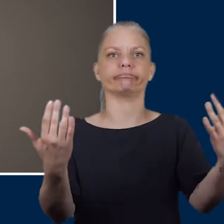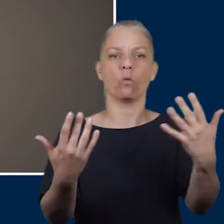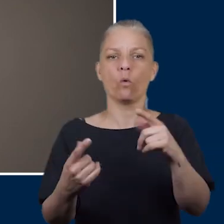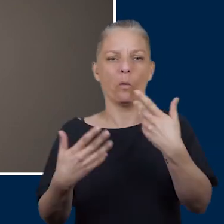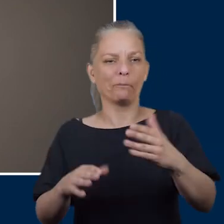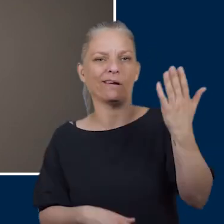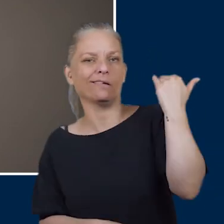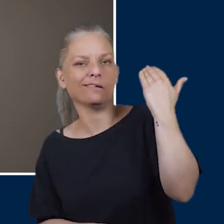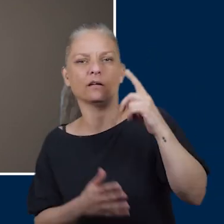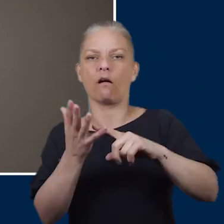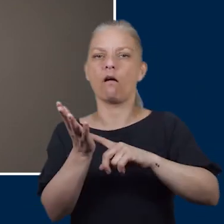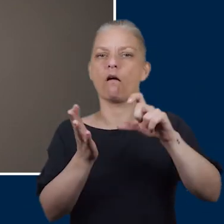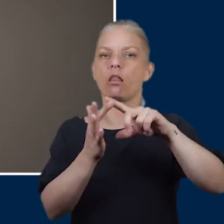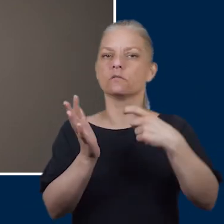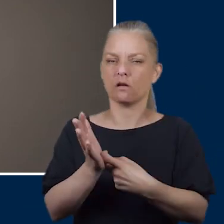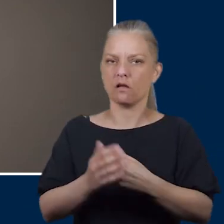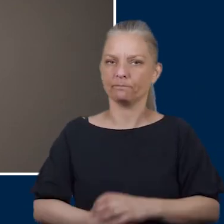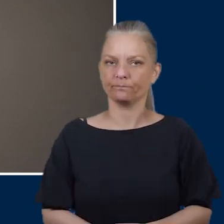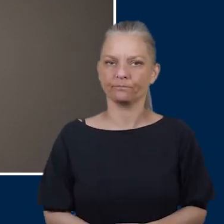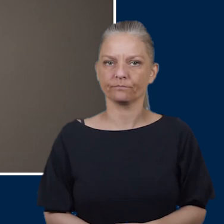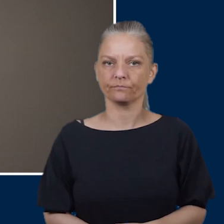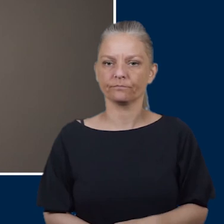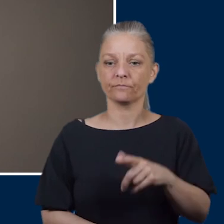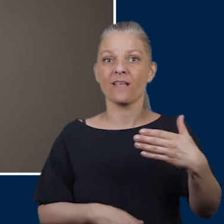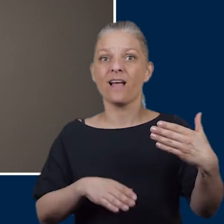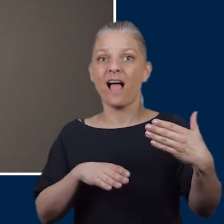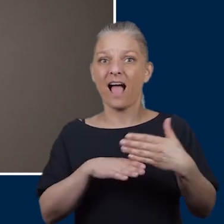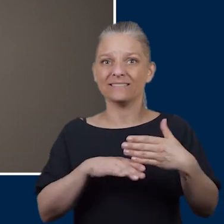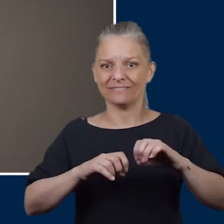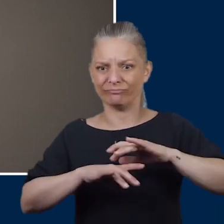ulcer and active foot disease means you have an ulcer and will be referred to Podiatry.